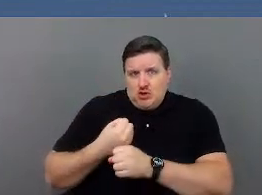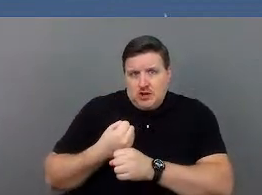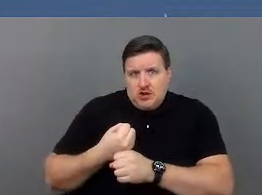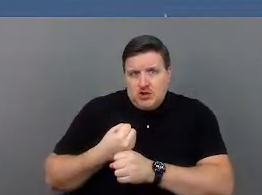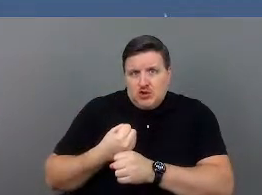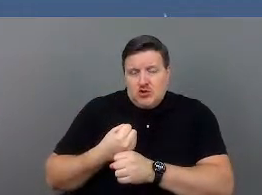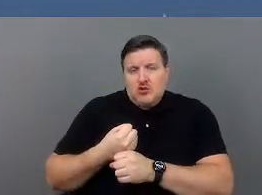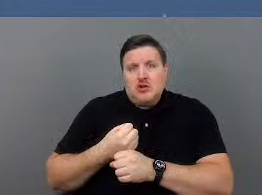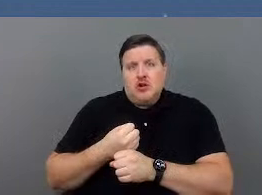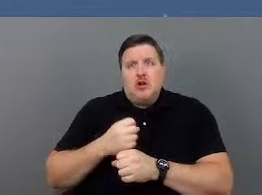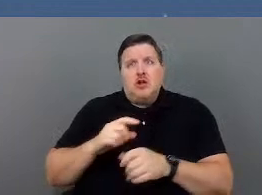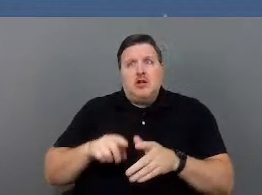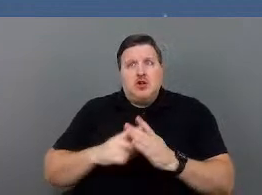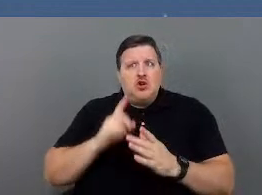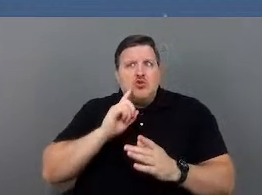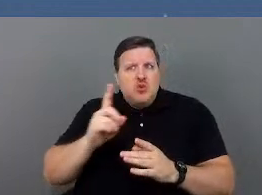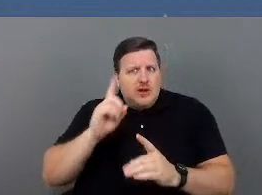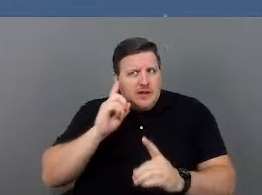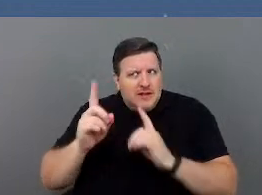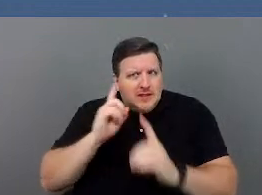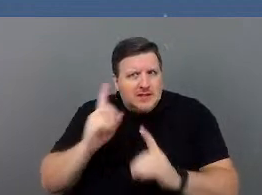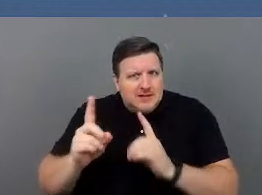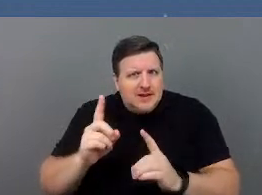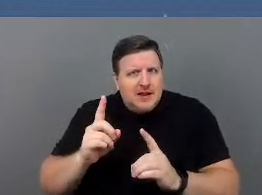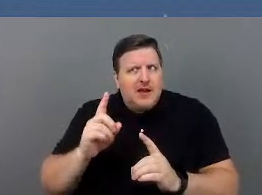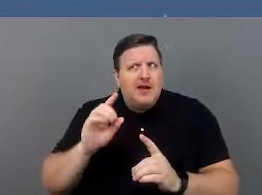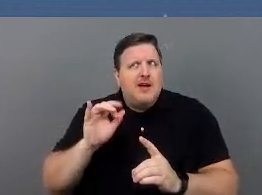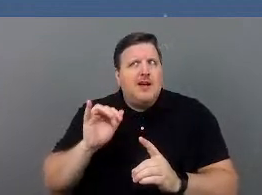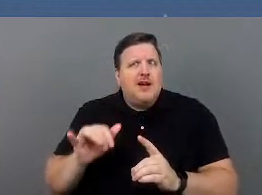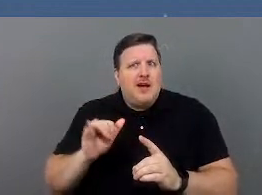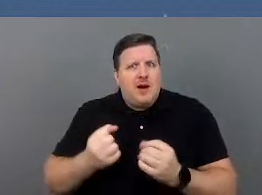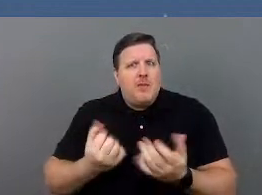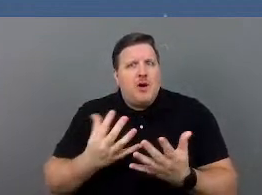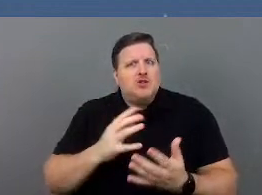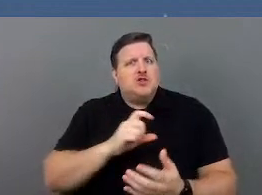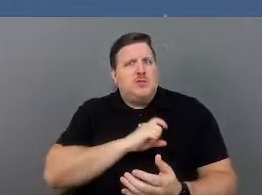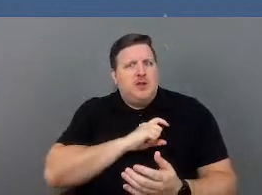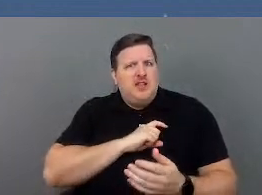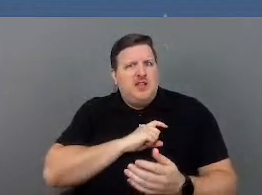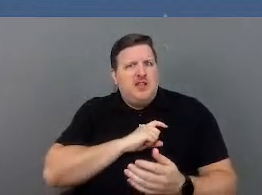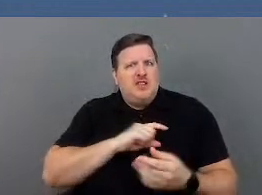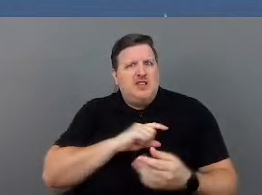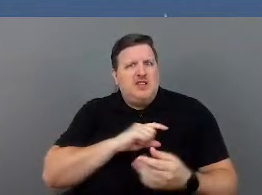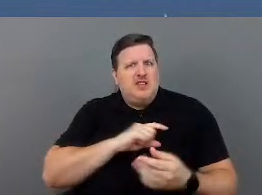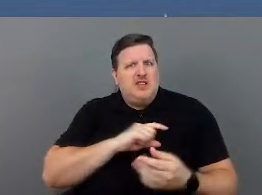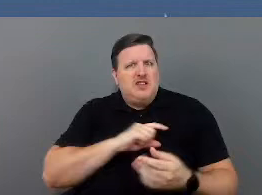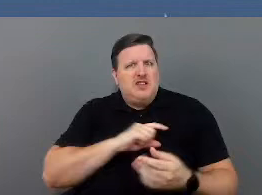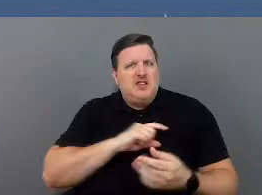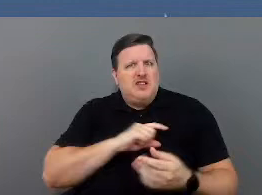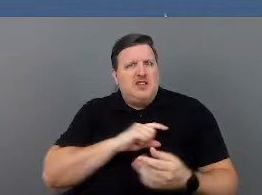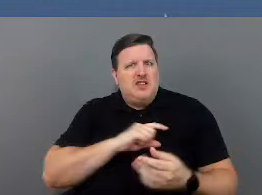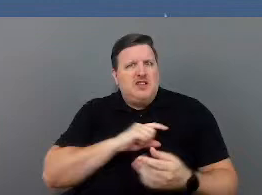ACTUALLY CAUSE LEARNING THROUGH REALLY LISTENING HOW MUCH HARM THEY TO VULNERABLE AND MINORITY COMMUNITIES, SO I GUESS THEY DID DO SOMETHING HERE. BUT IT ISN'T GOOD.